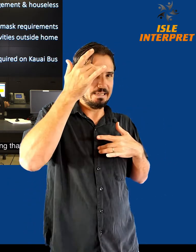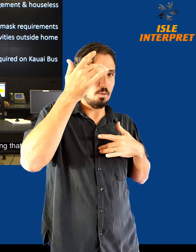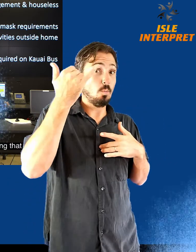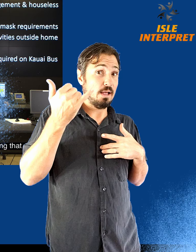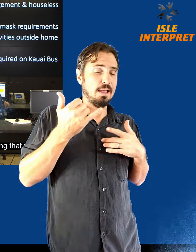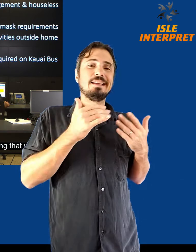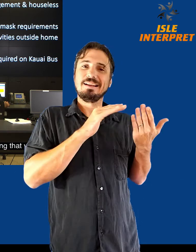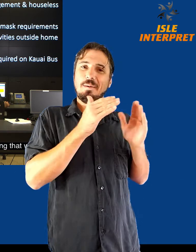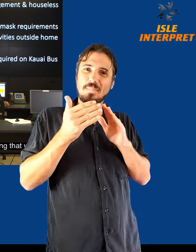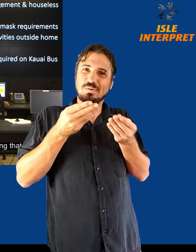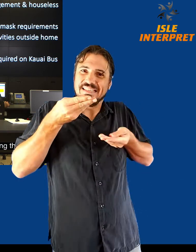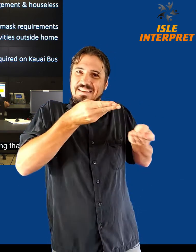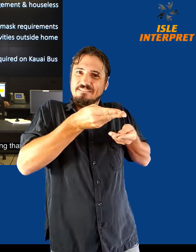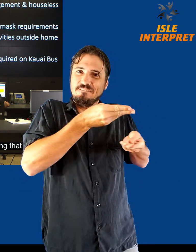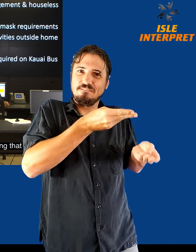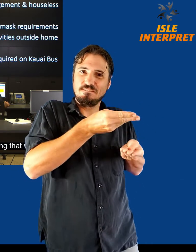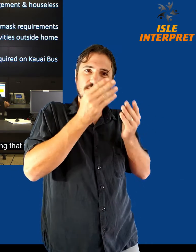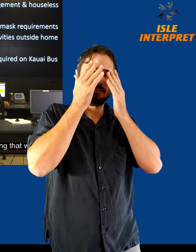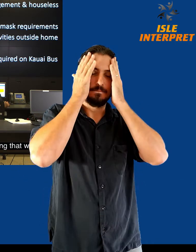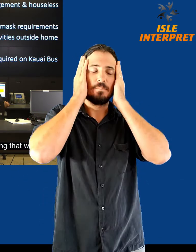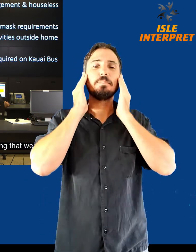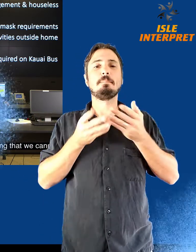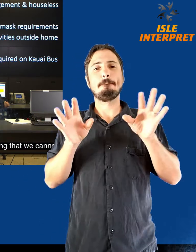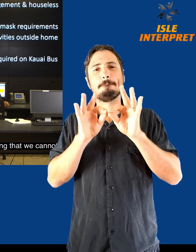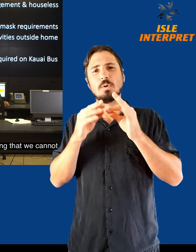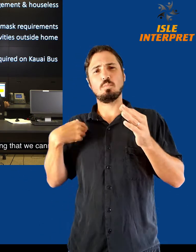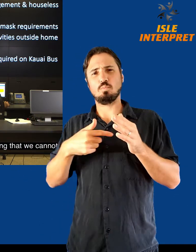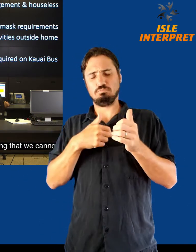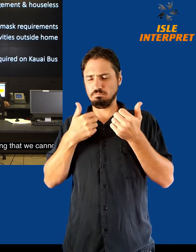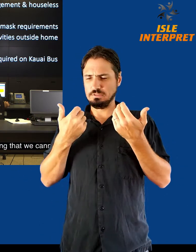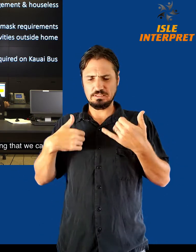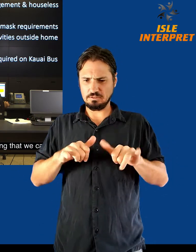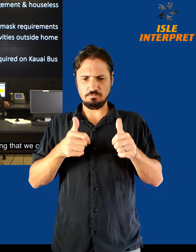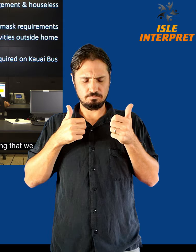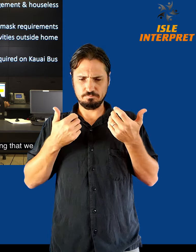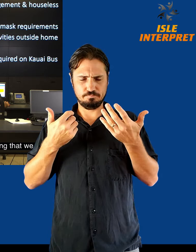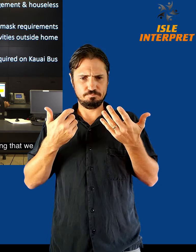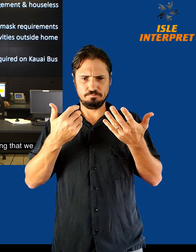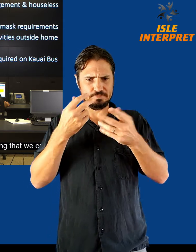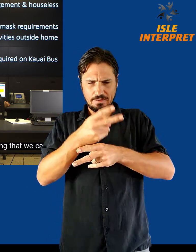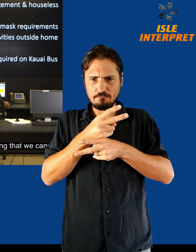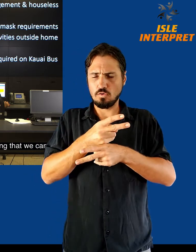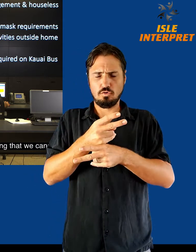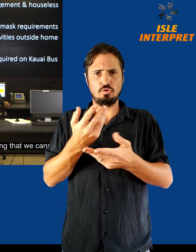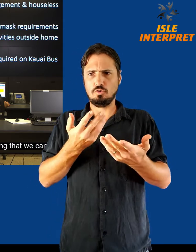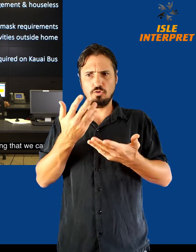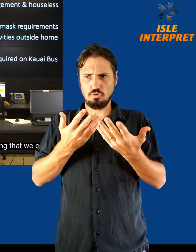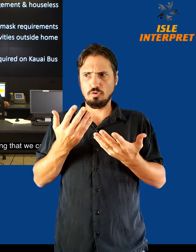so we have to remain diligent to help prevent further spread, while also realizing that we cannot stay home forever.